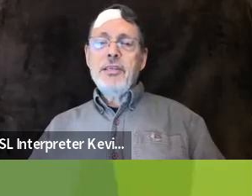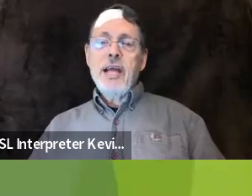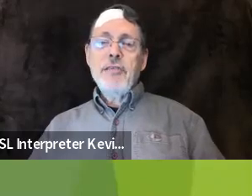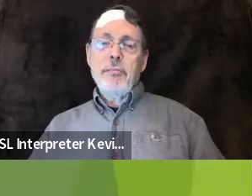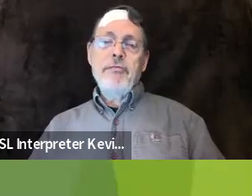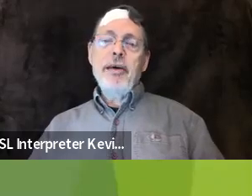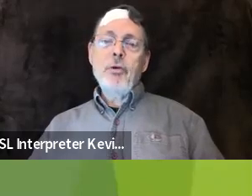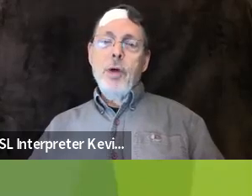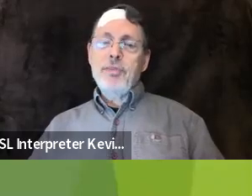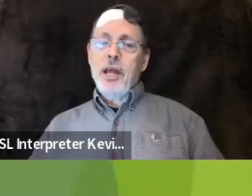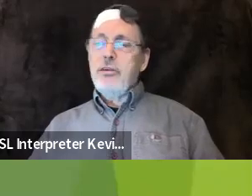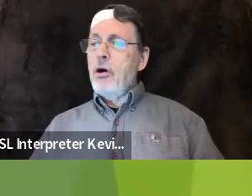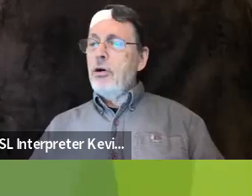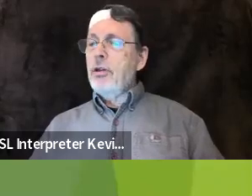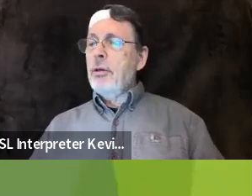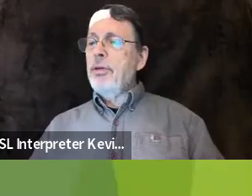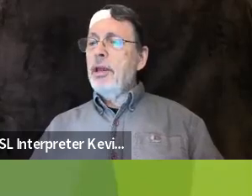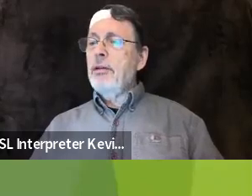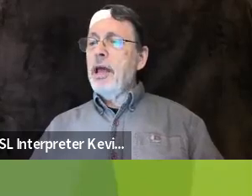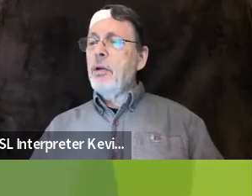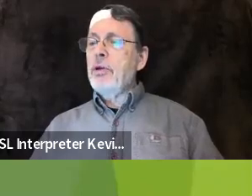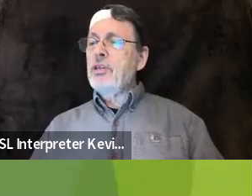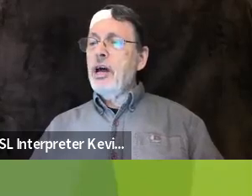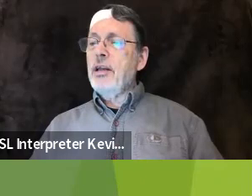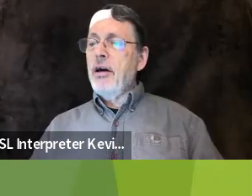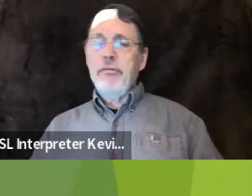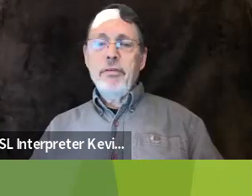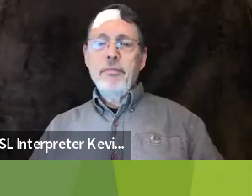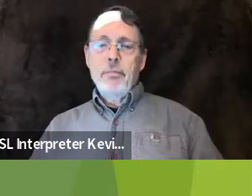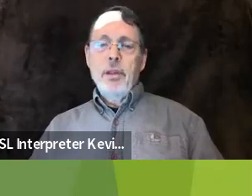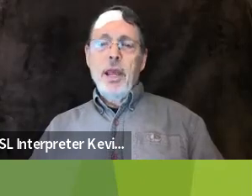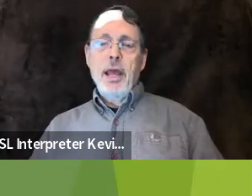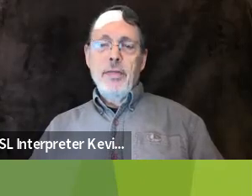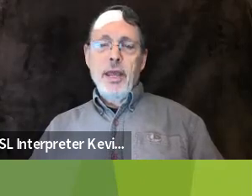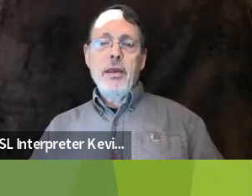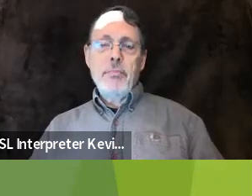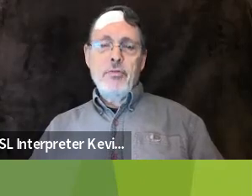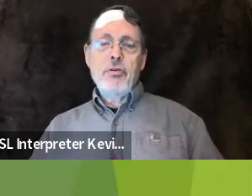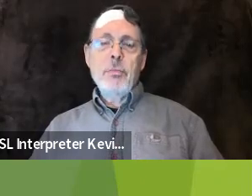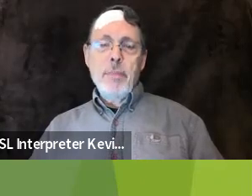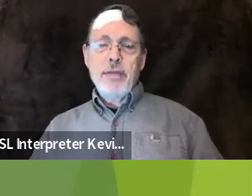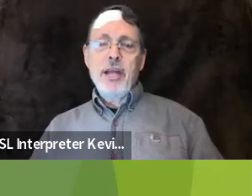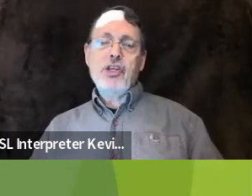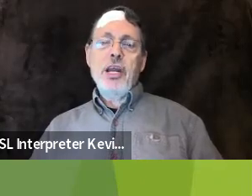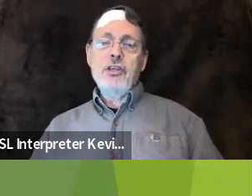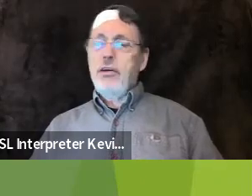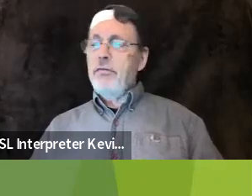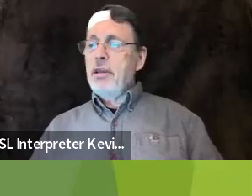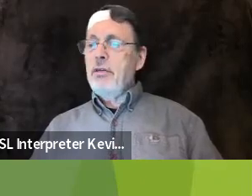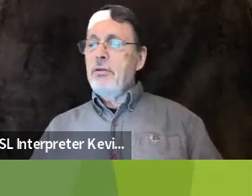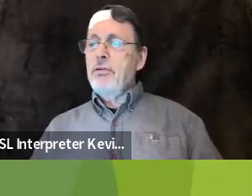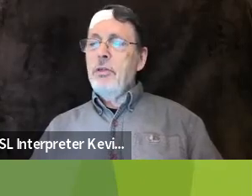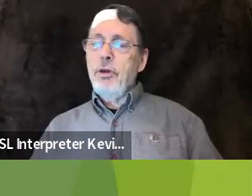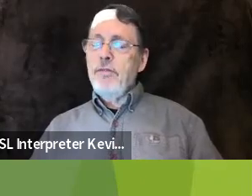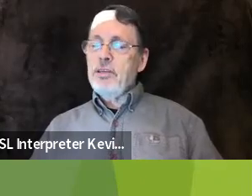This is a federal website called plainlanguage.gov, and they made that change to the previous